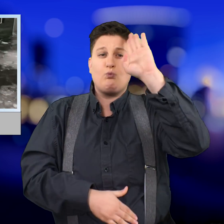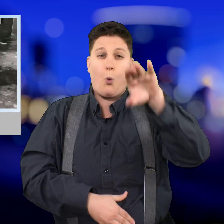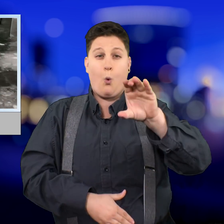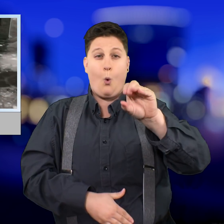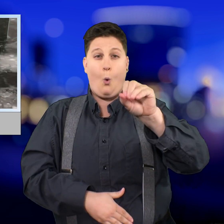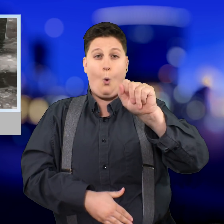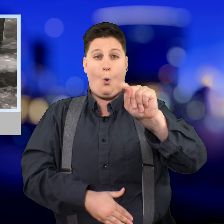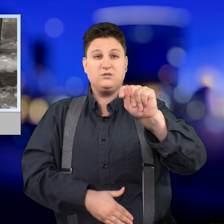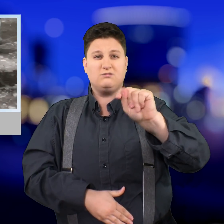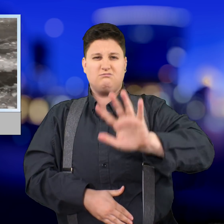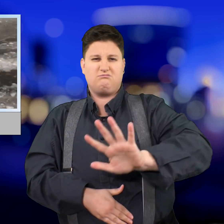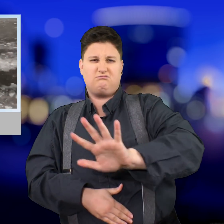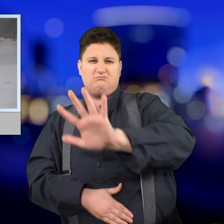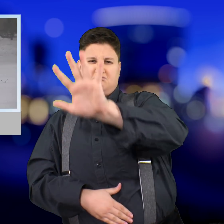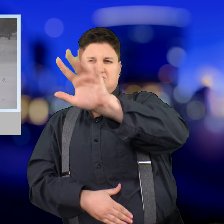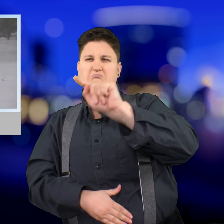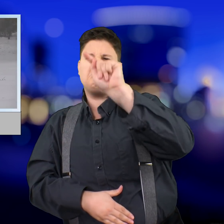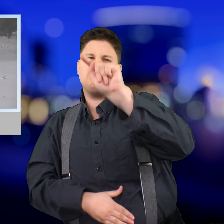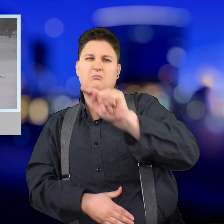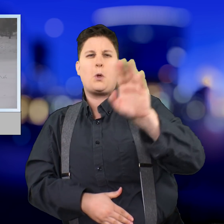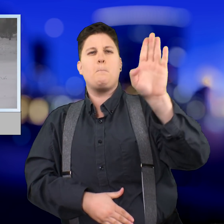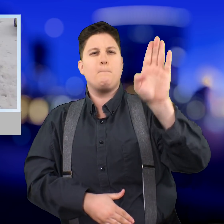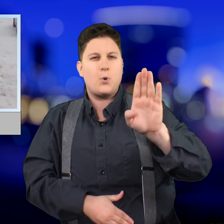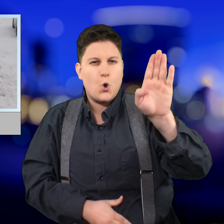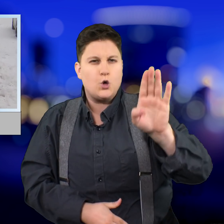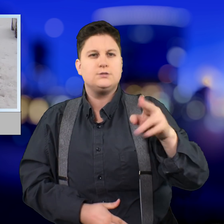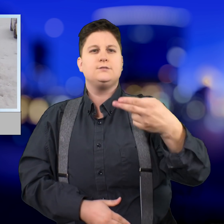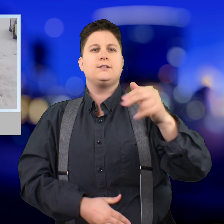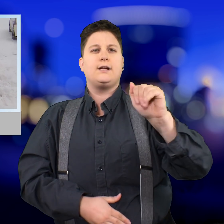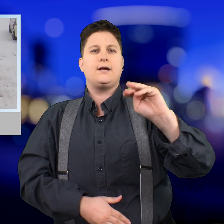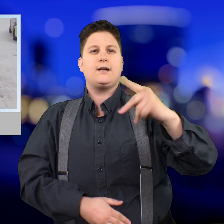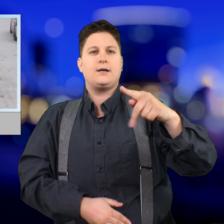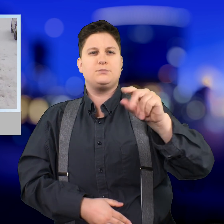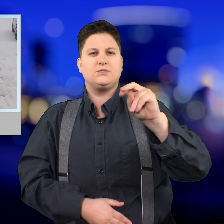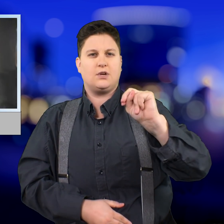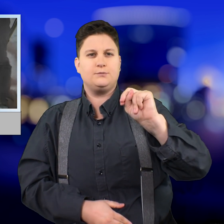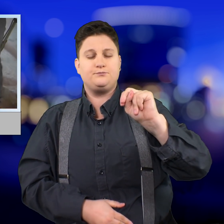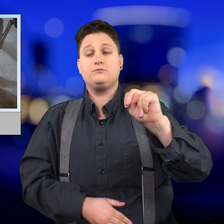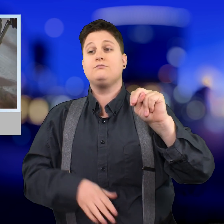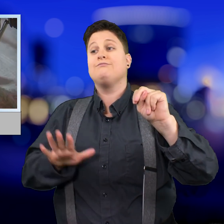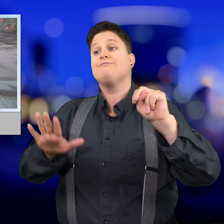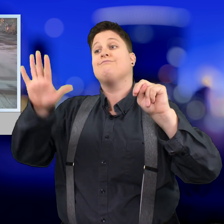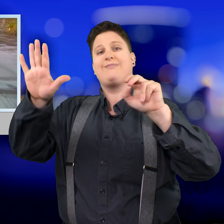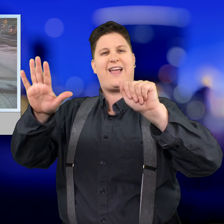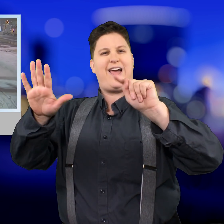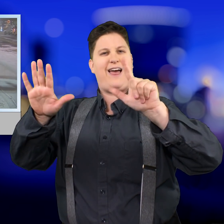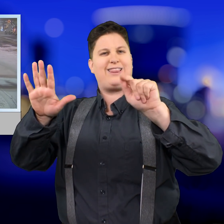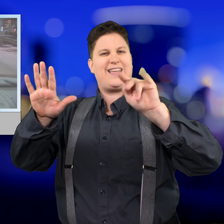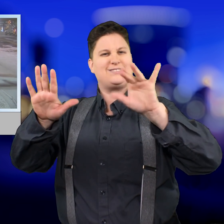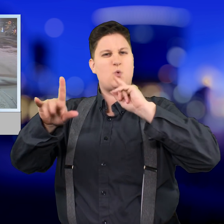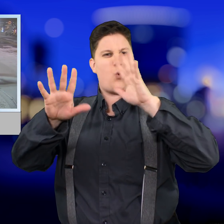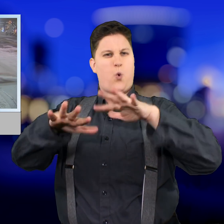Places like Boston, Hampton Beach and others are flooding with freezing water from the